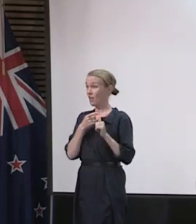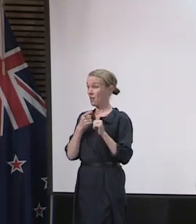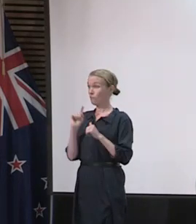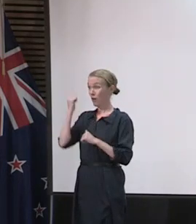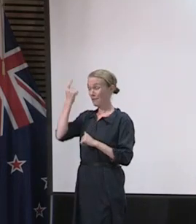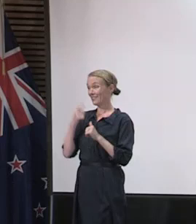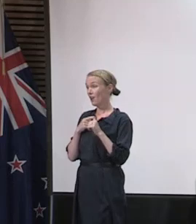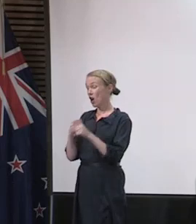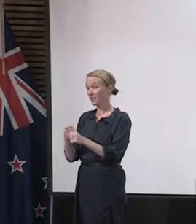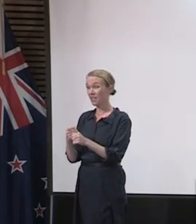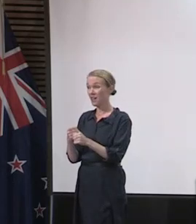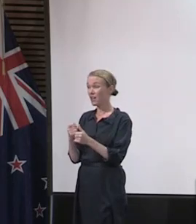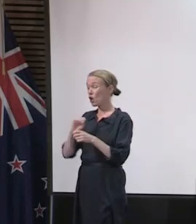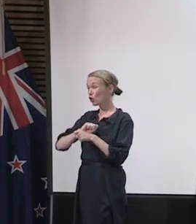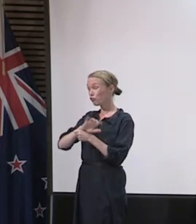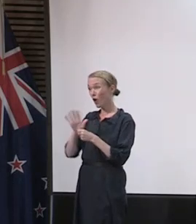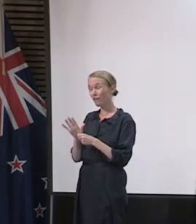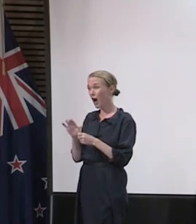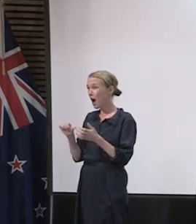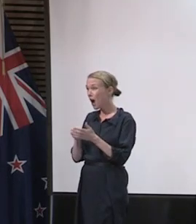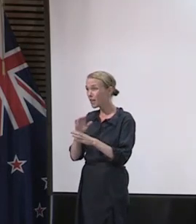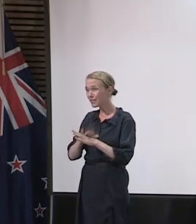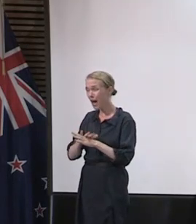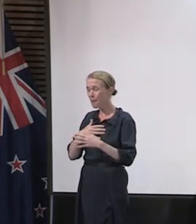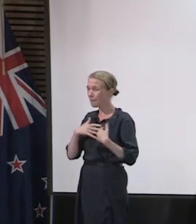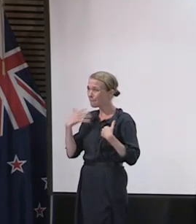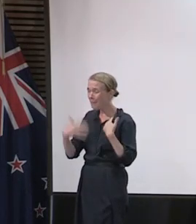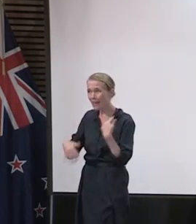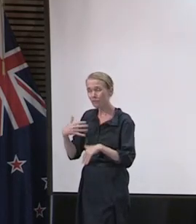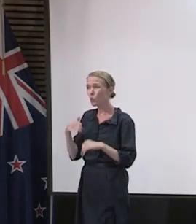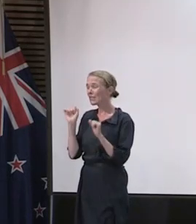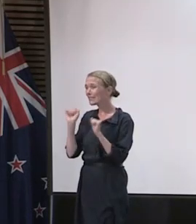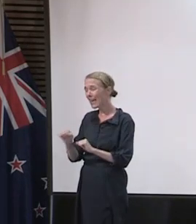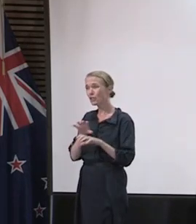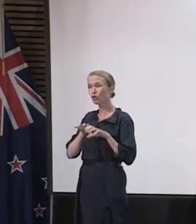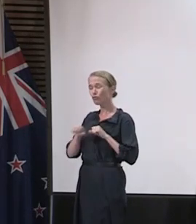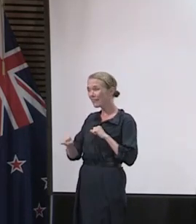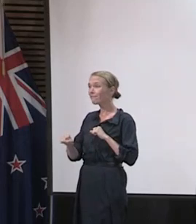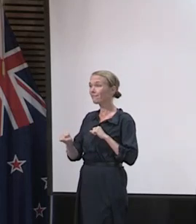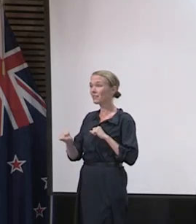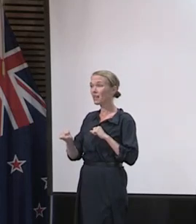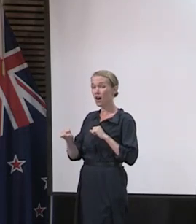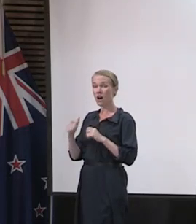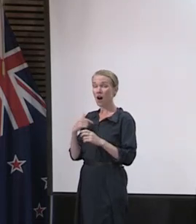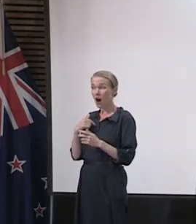hurt. As we try and make sure we prevent people from experiencing undue pain by